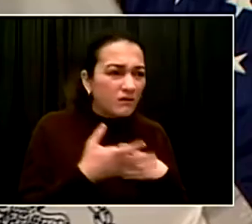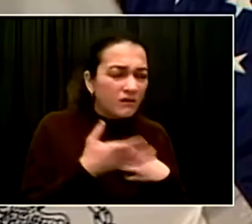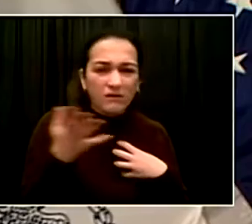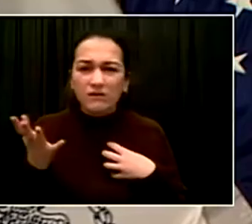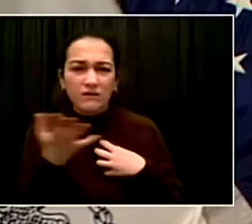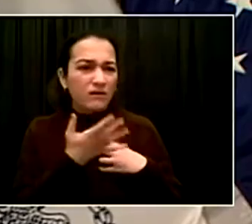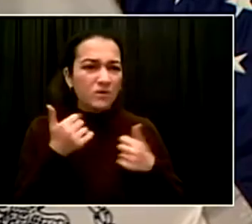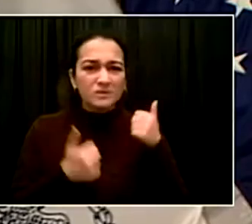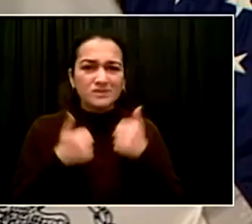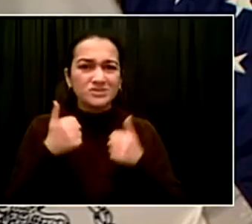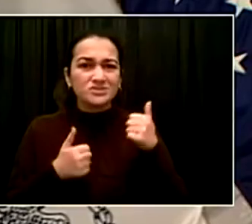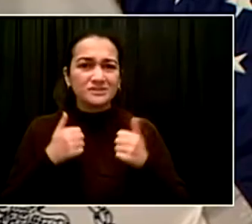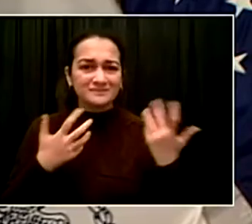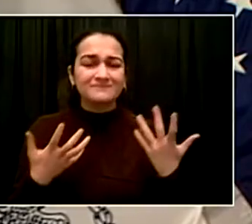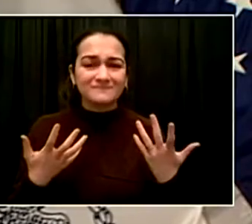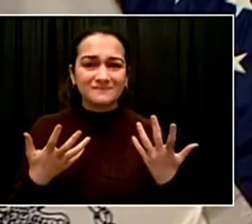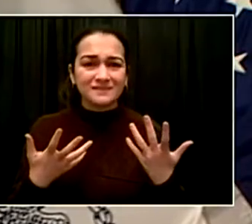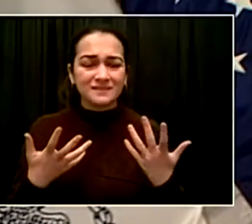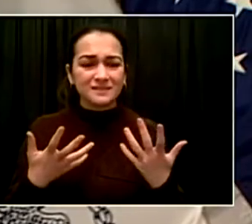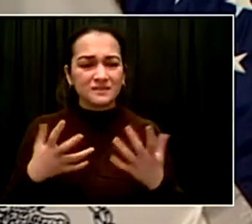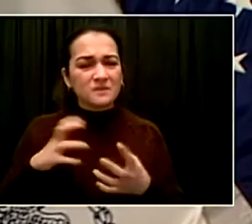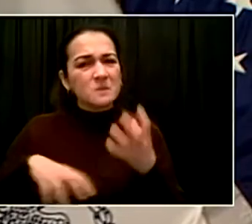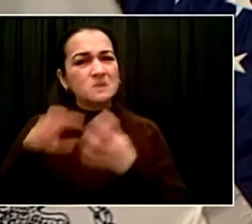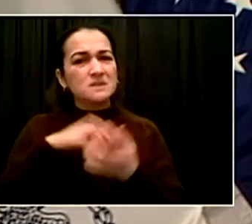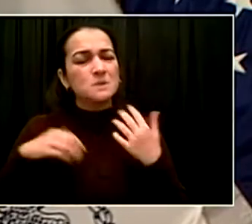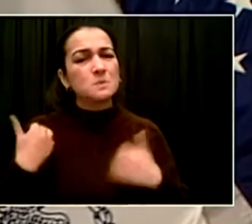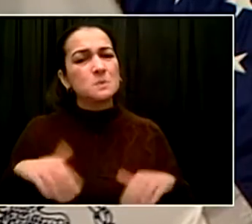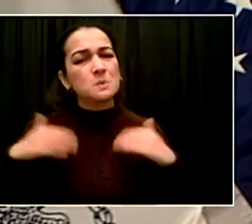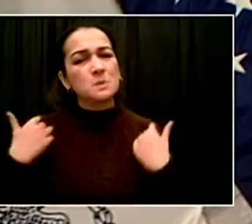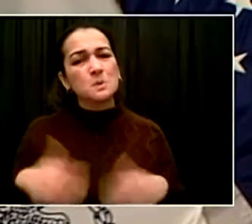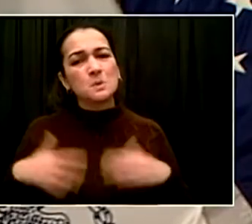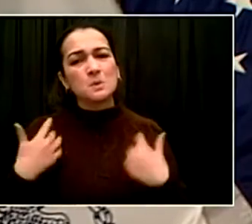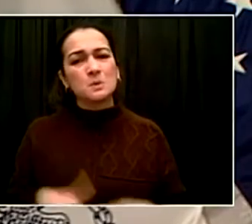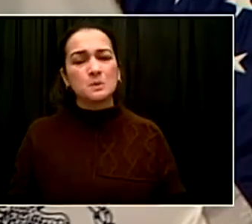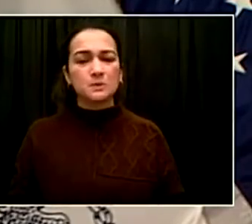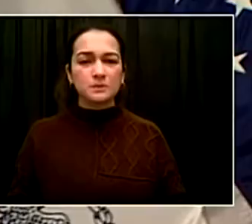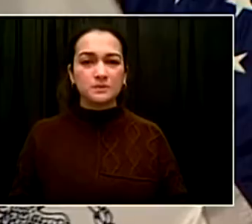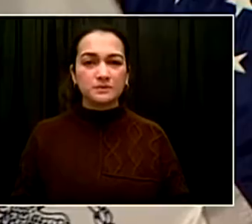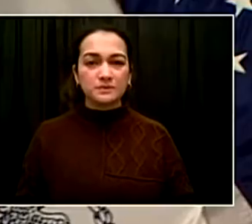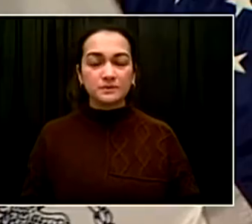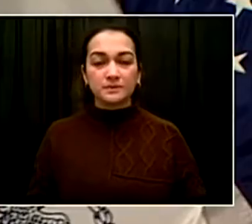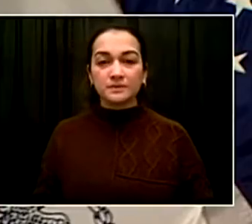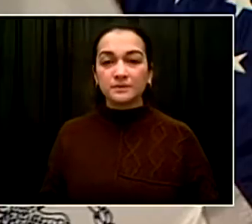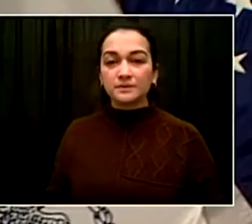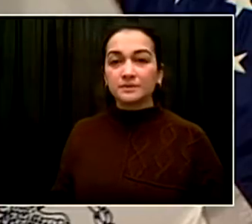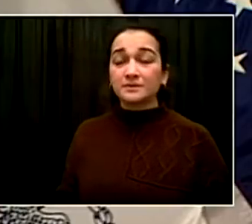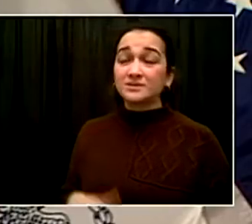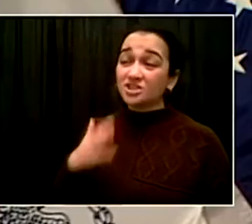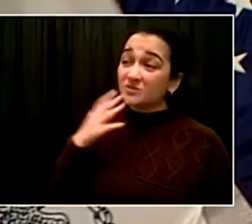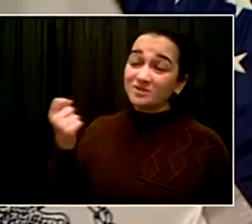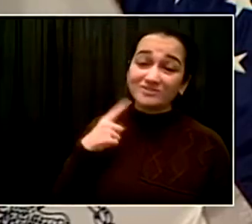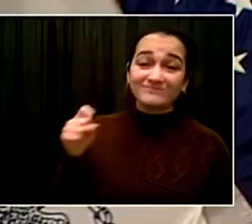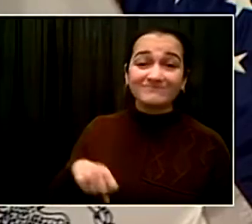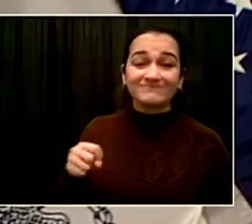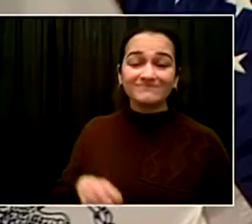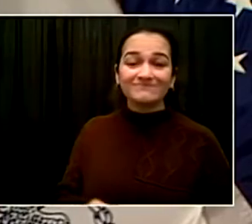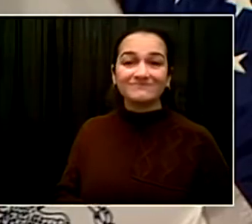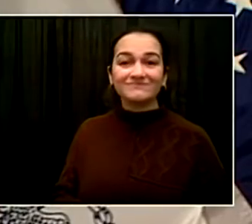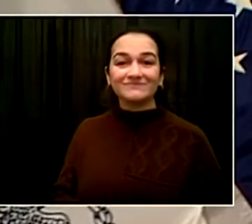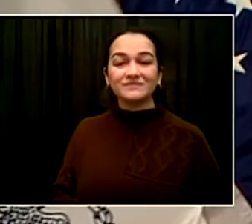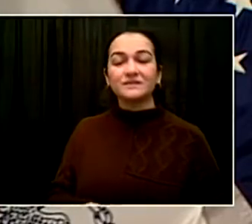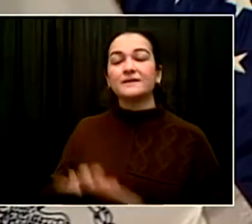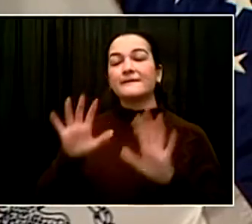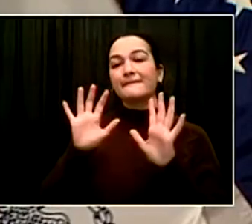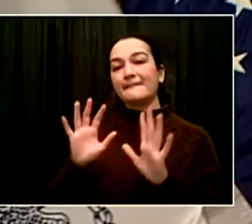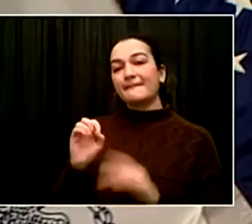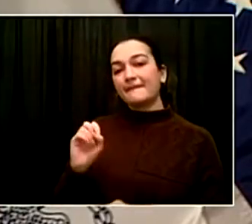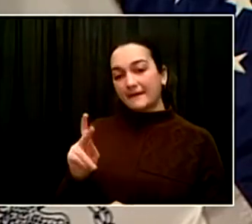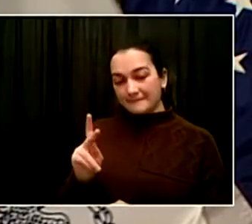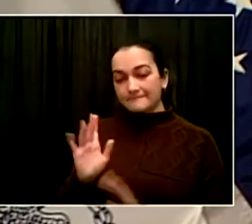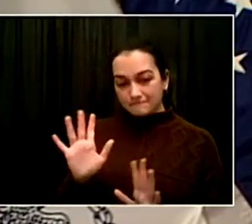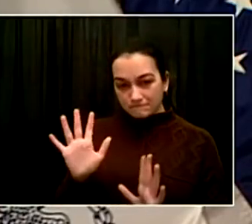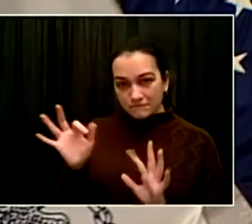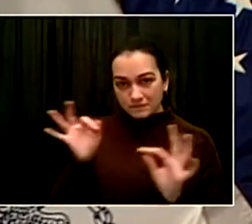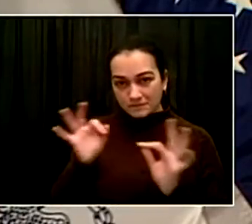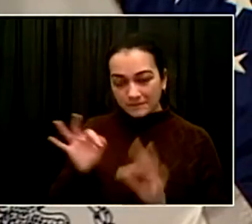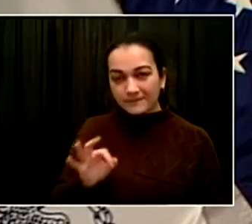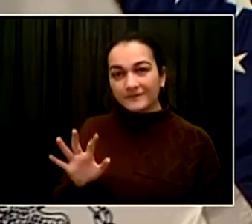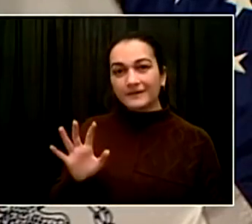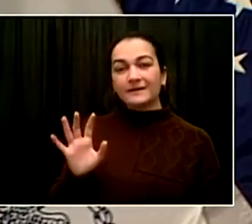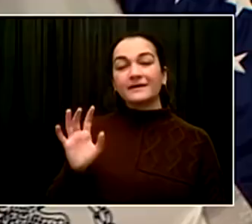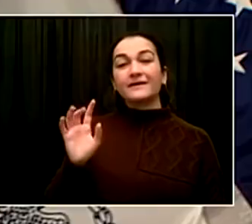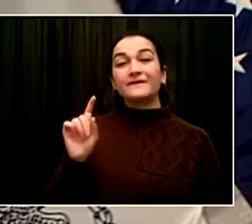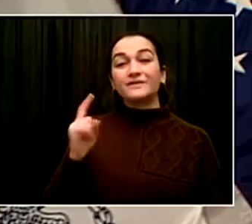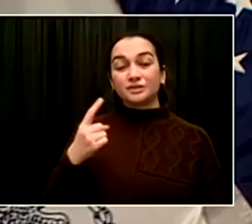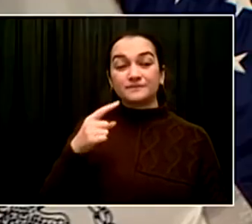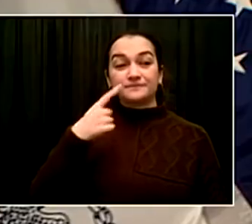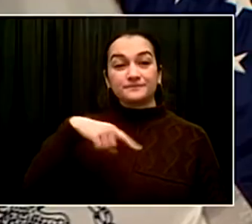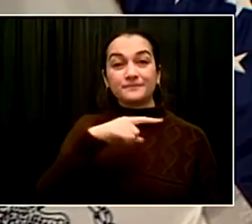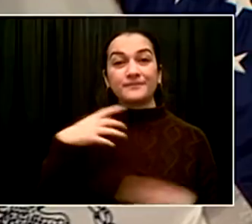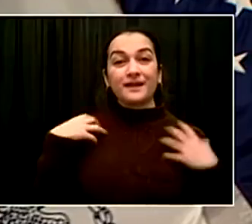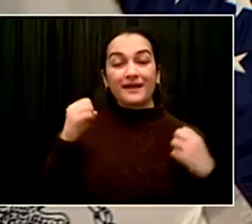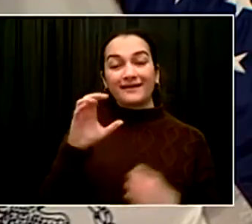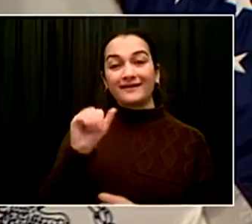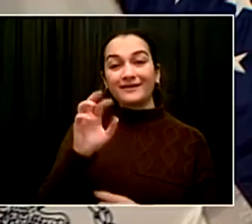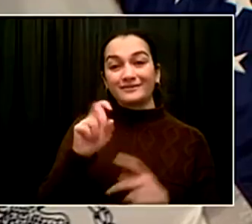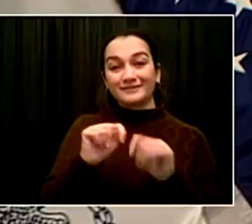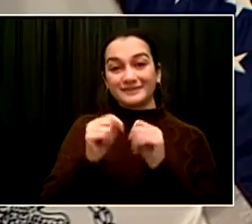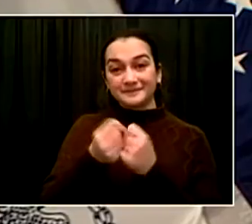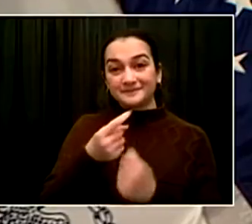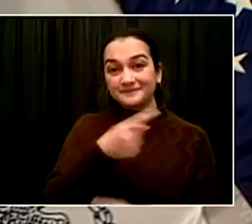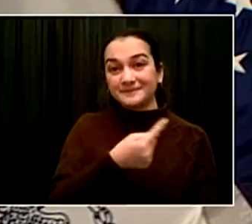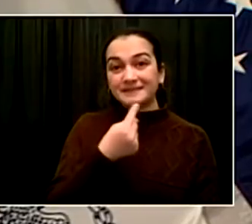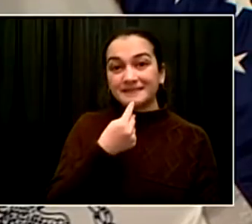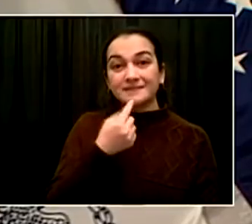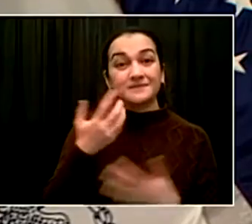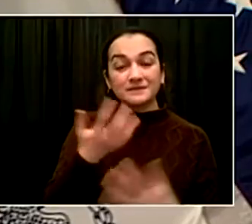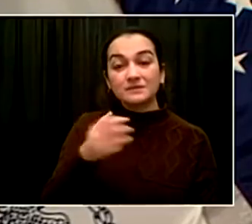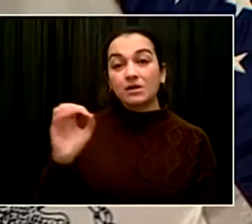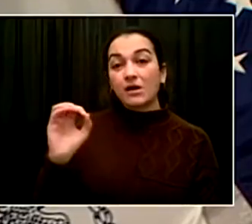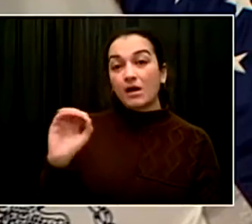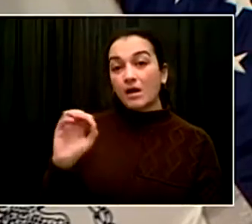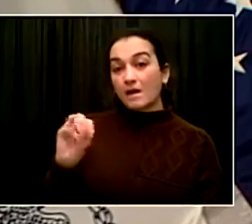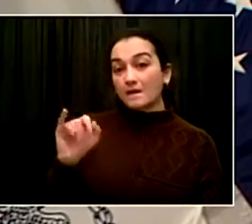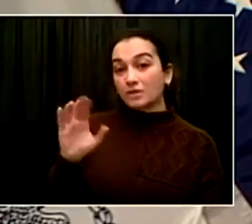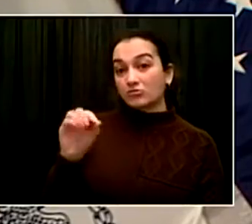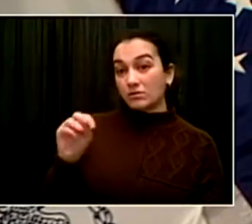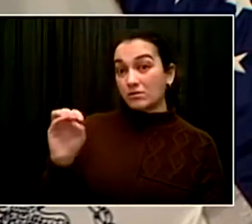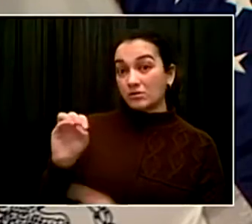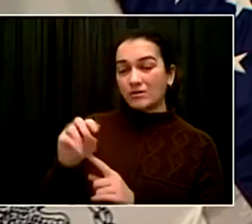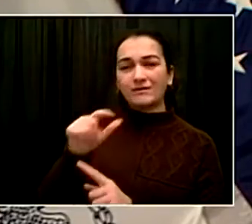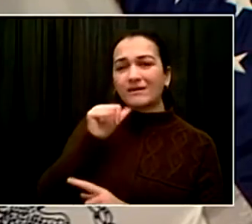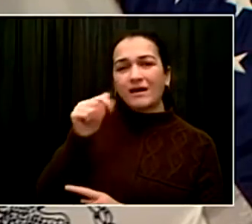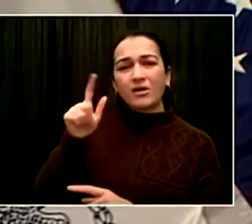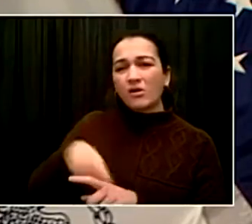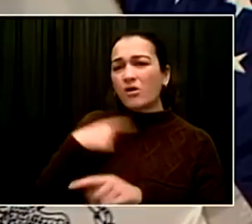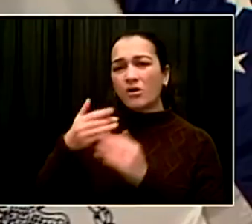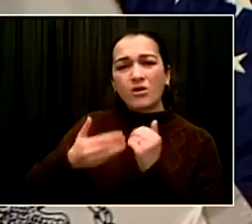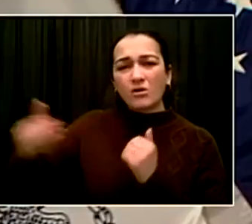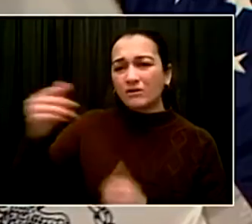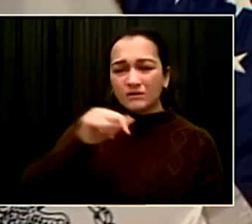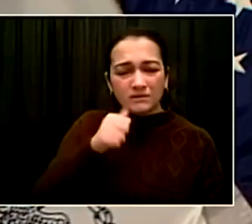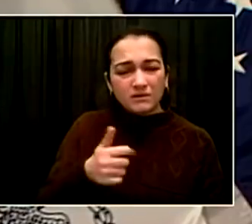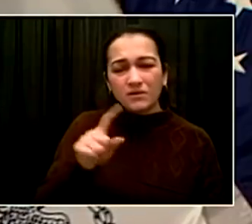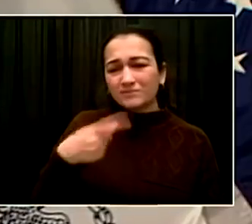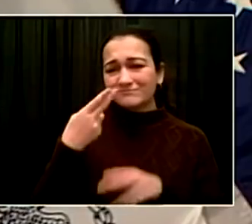OUTDOORS?